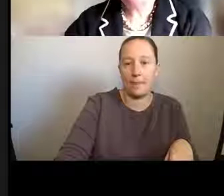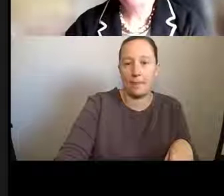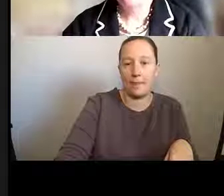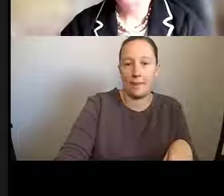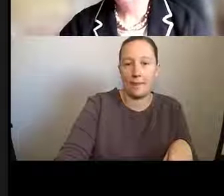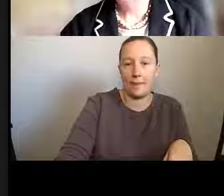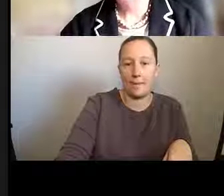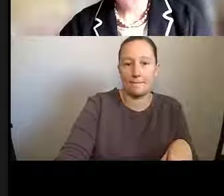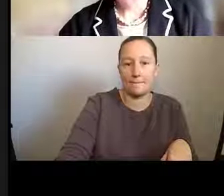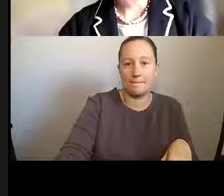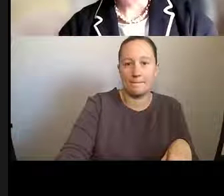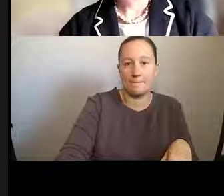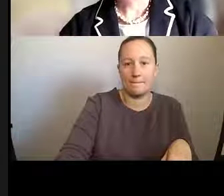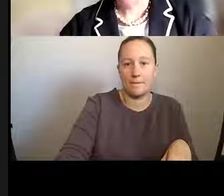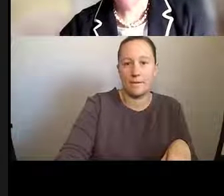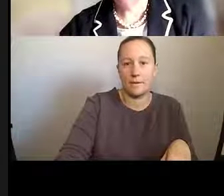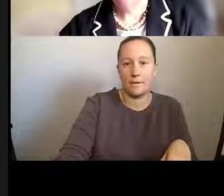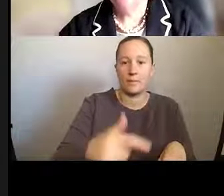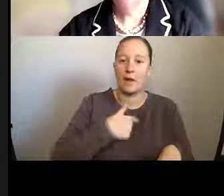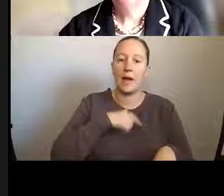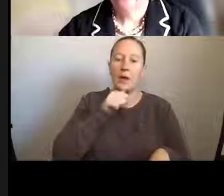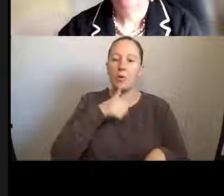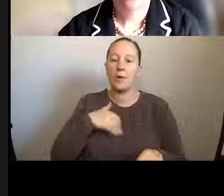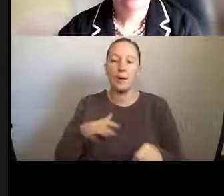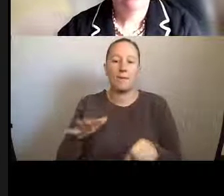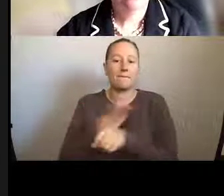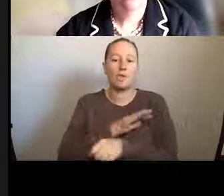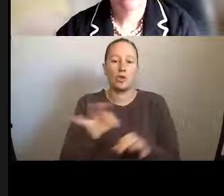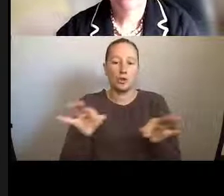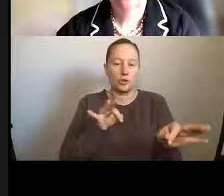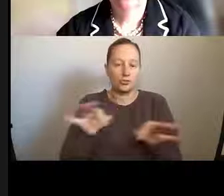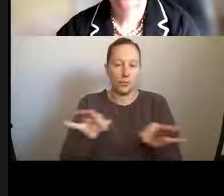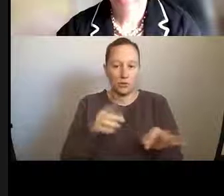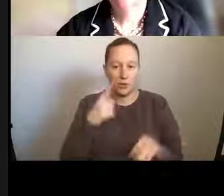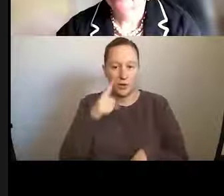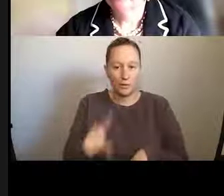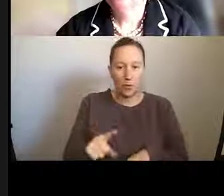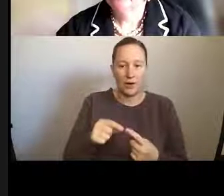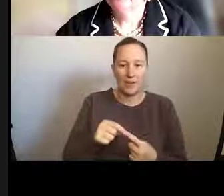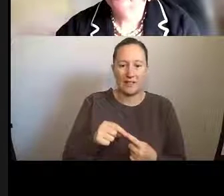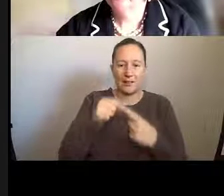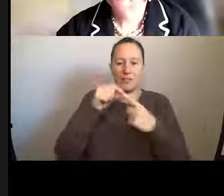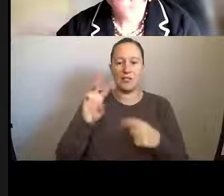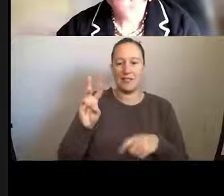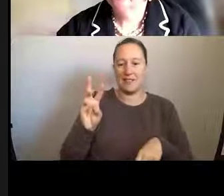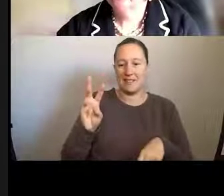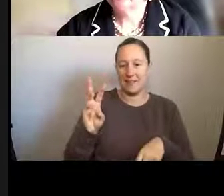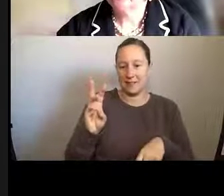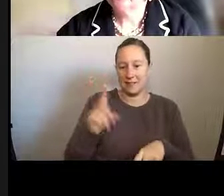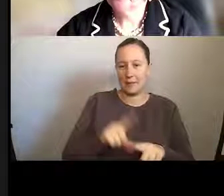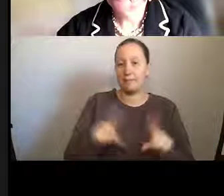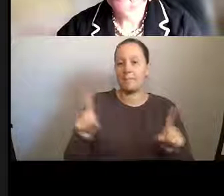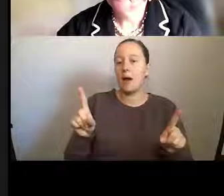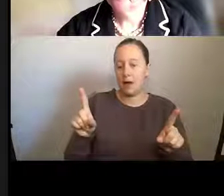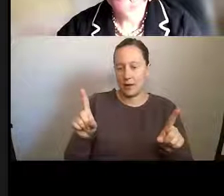I don't have the full description here for exemption six, but it is as far as I can remember,